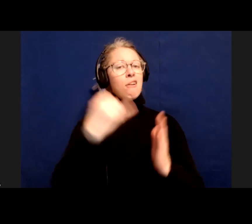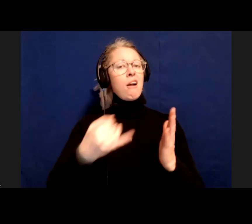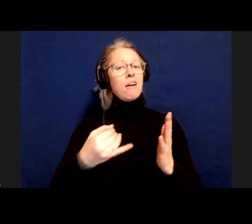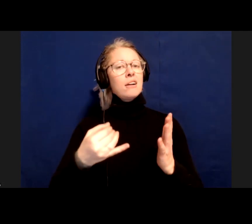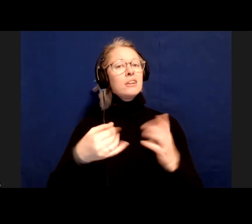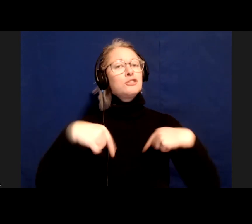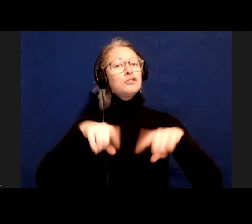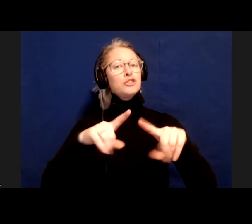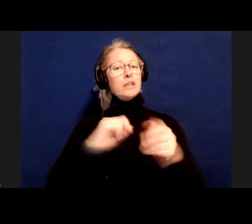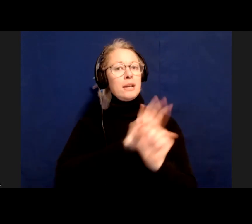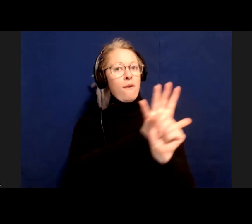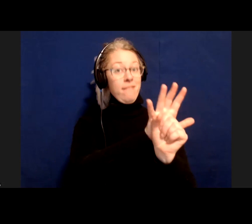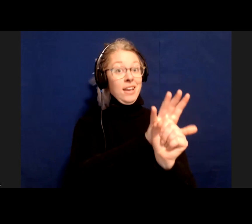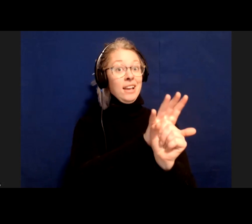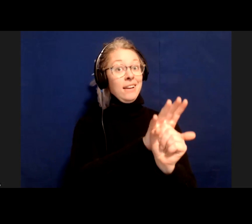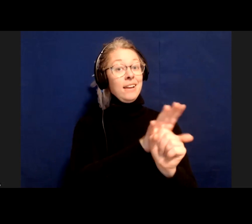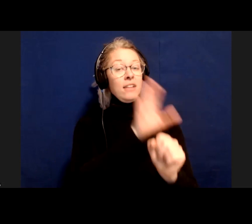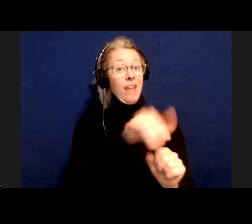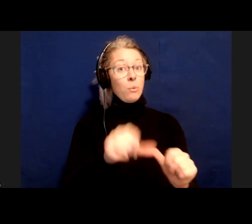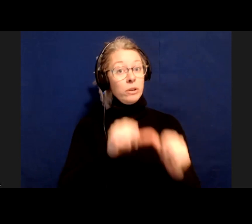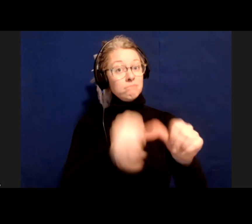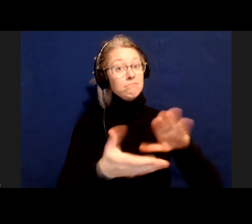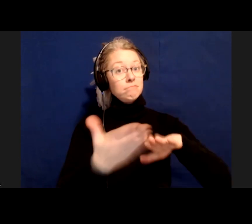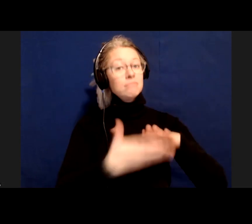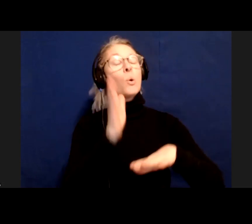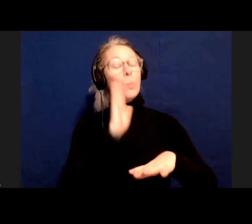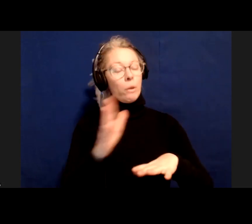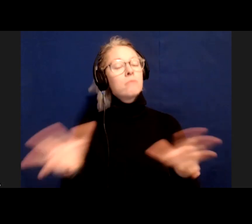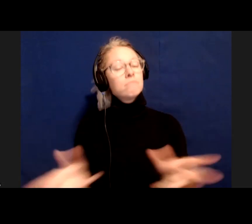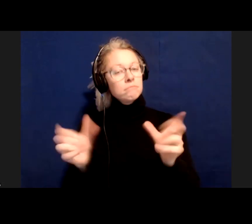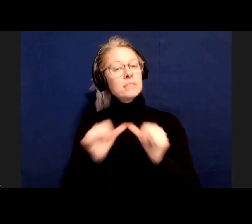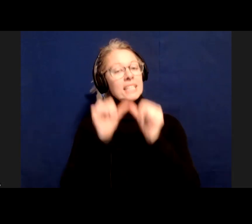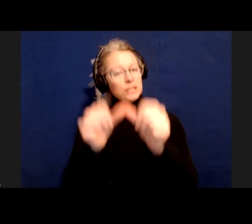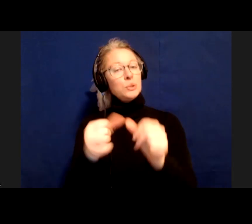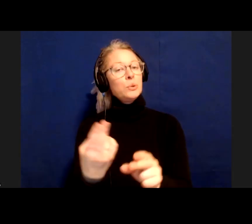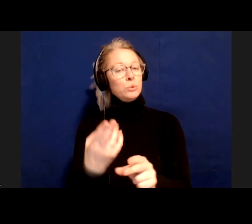and will continue to foster going forward.